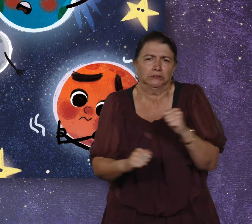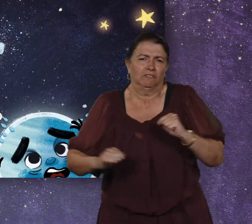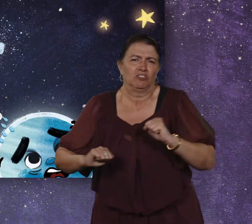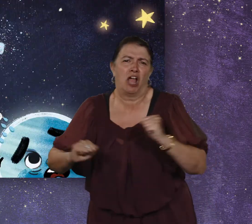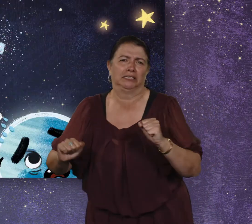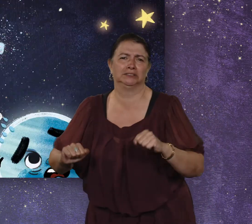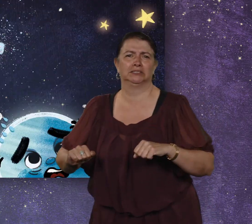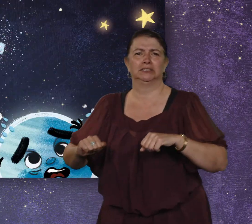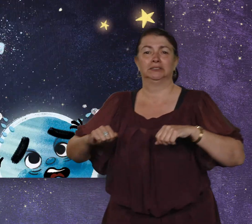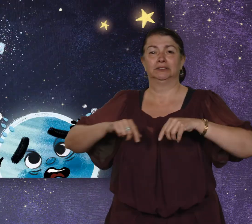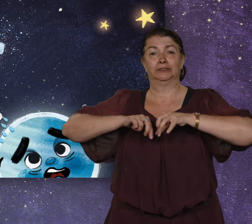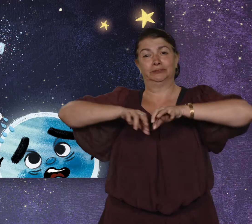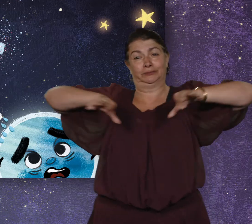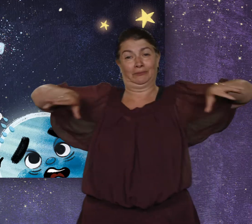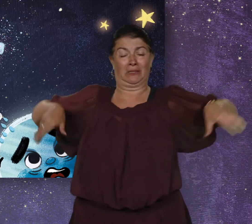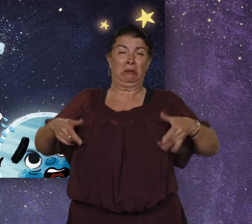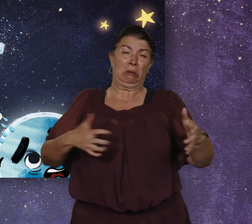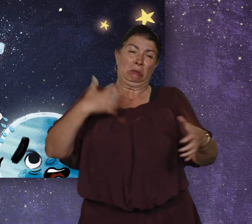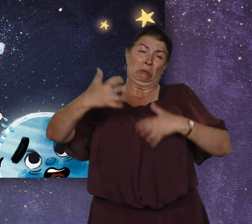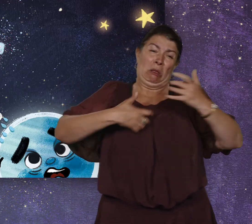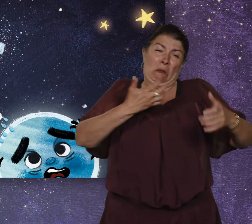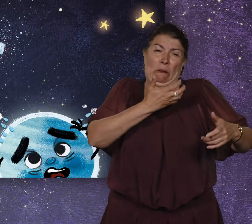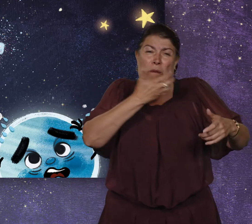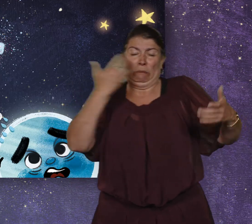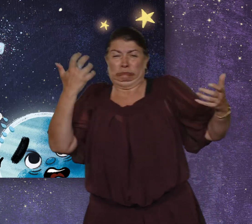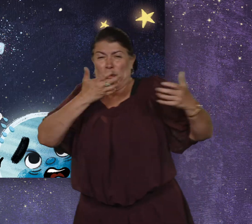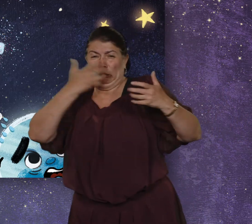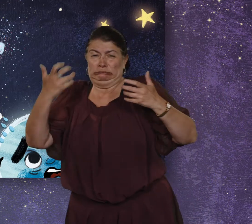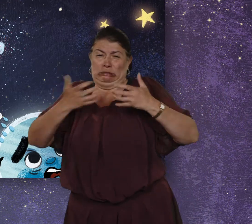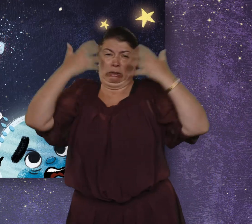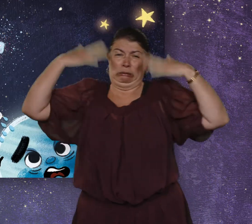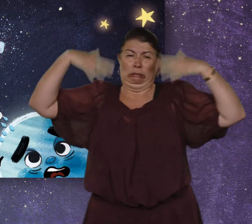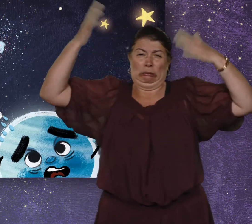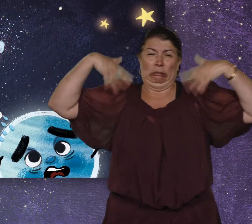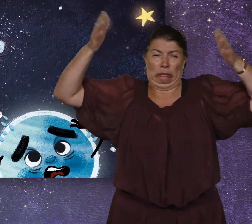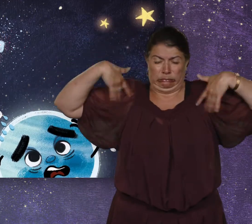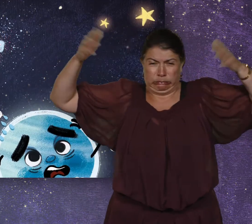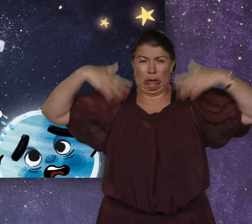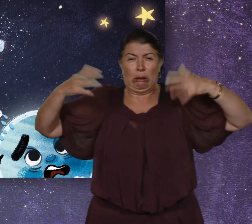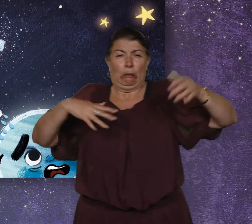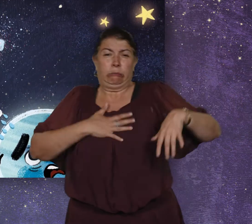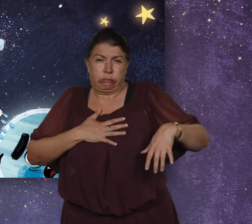I'm hot! Saturn moaned. How I wanted to dazzle, but now my sublime-looking